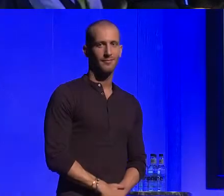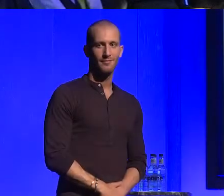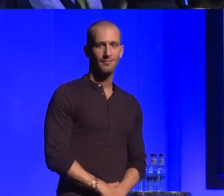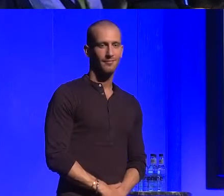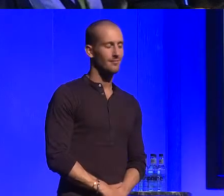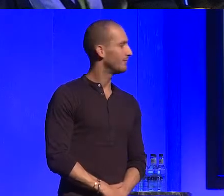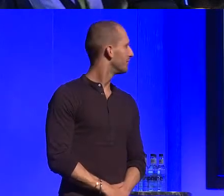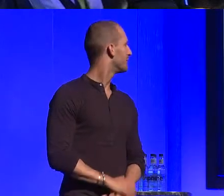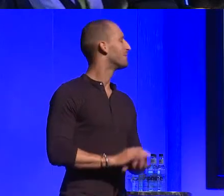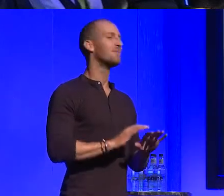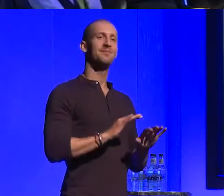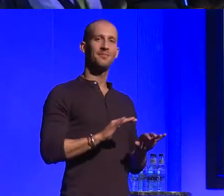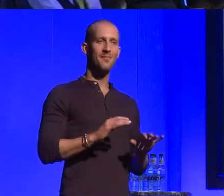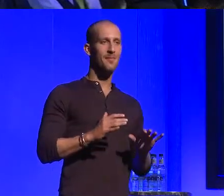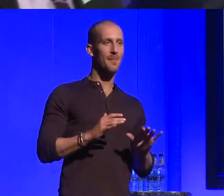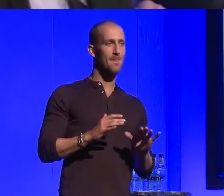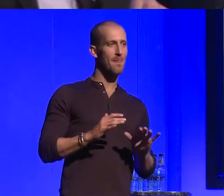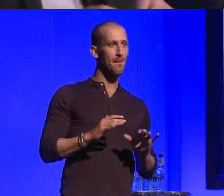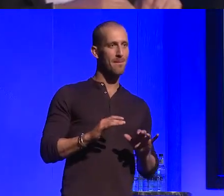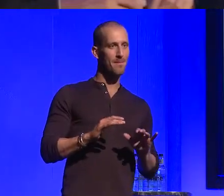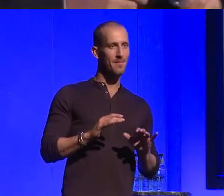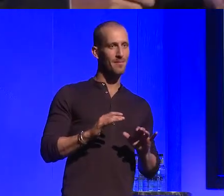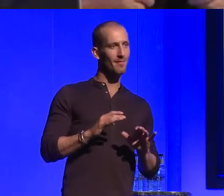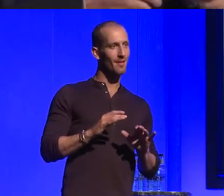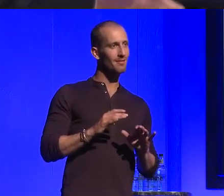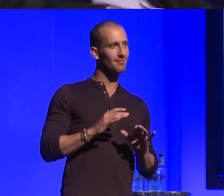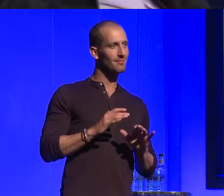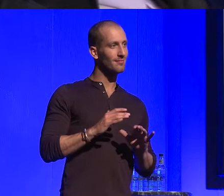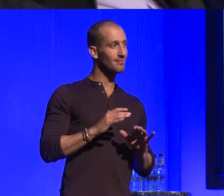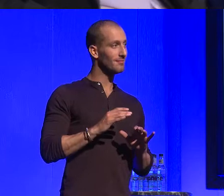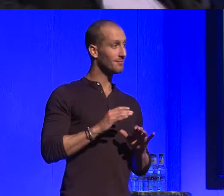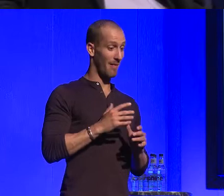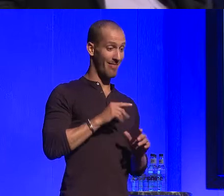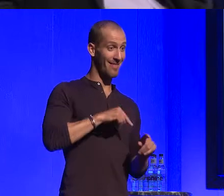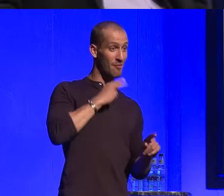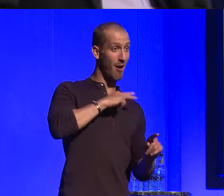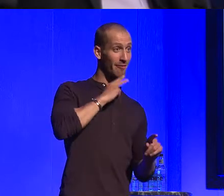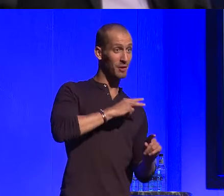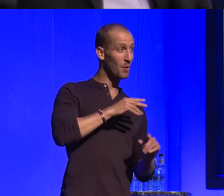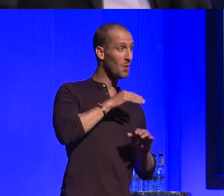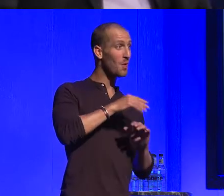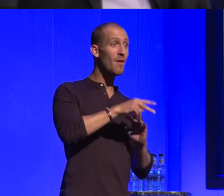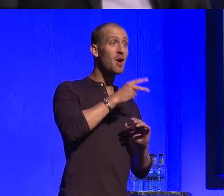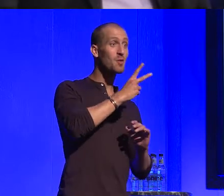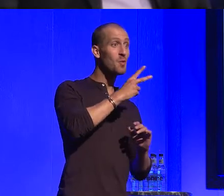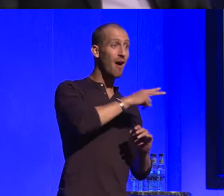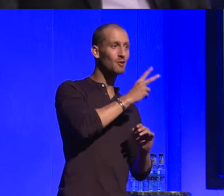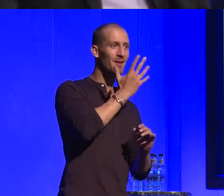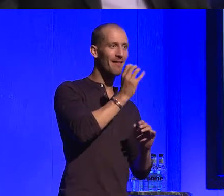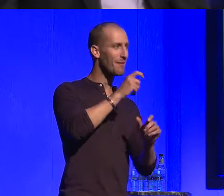Workshop Report Olivia Butterworth: Okay, so we spent all of this afternoon with some 250 people who gave us most of their day to come and talk